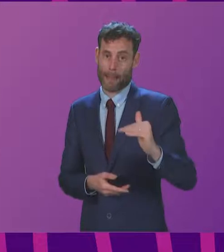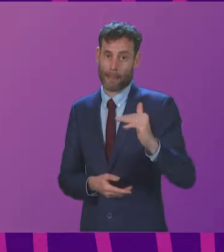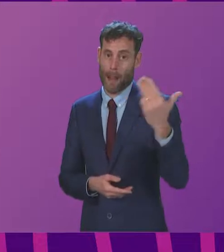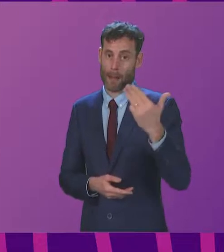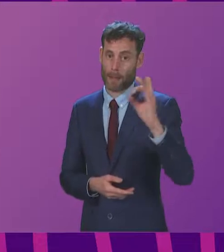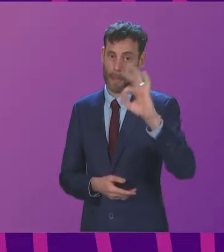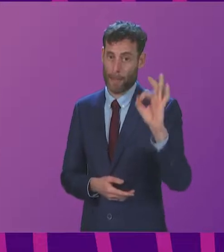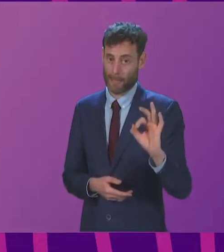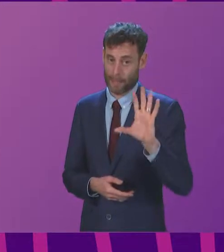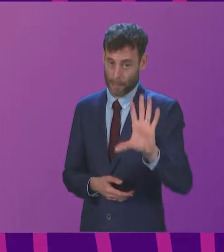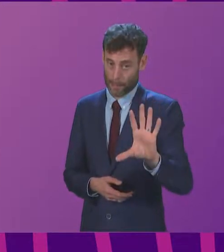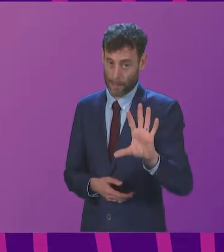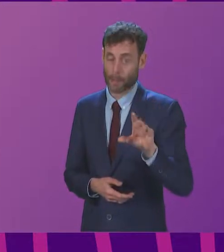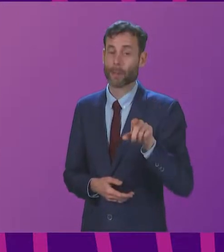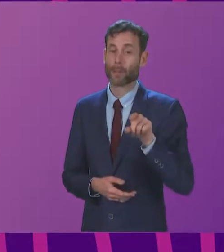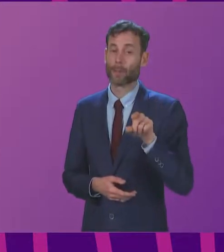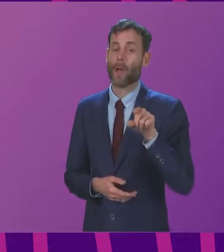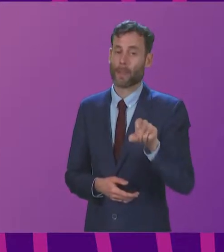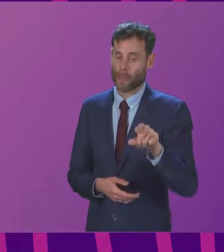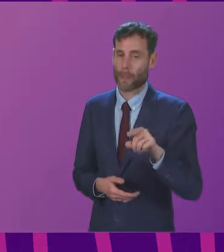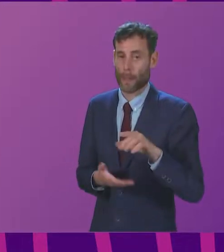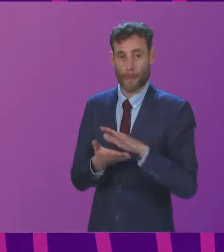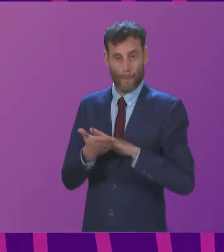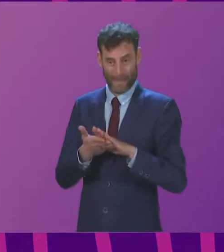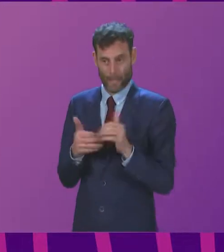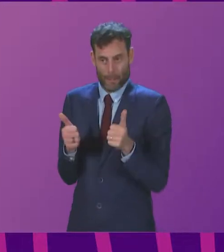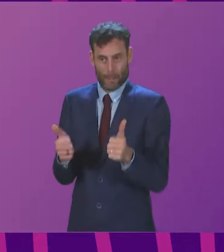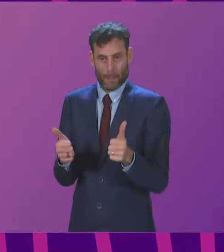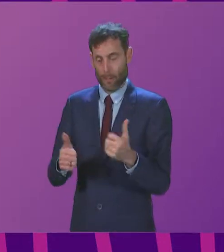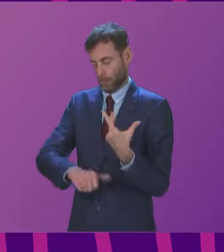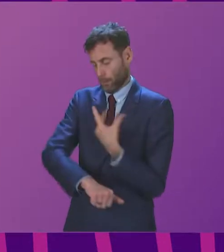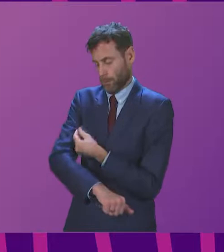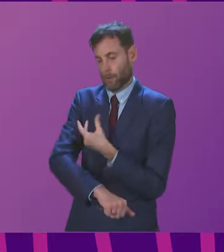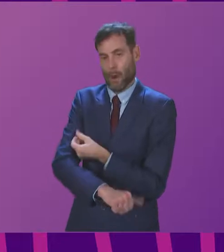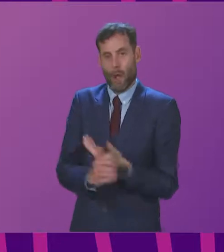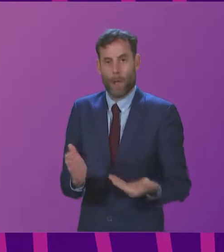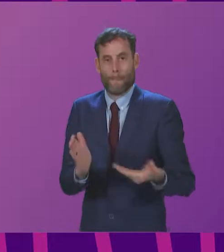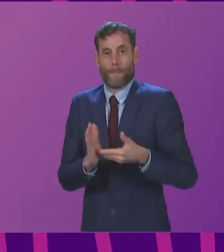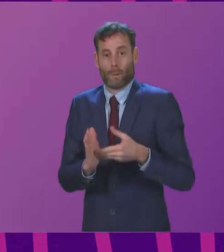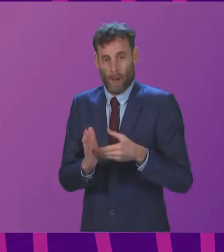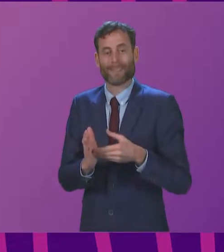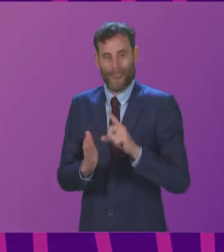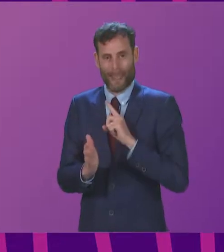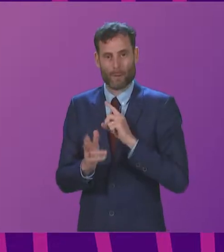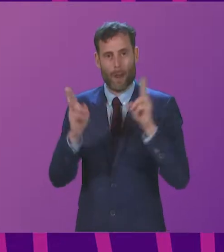least in part, likely to reflect the good progress of the booster programme. In the under-60s,